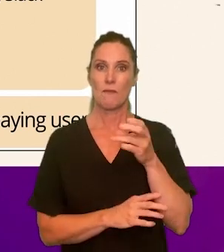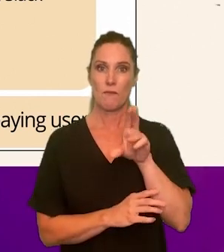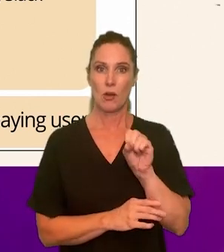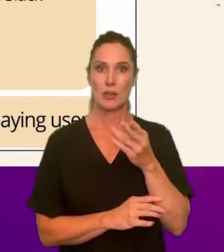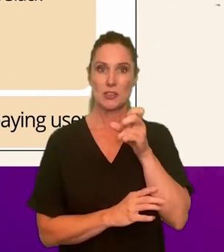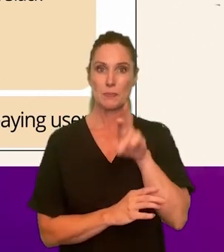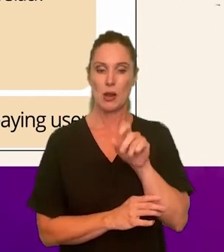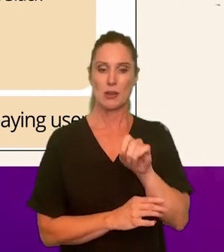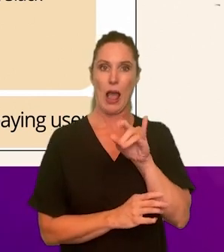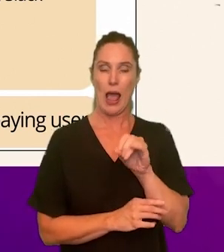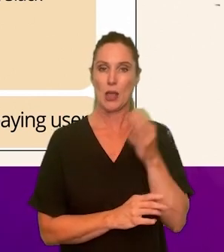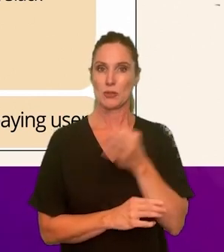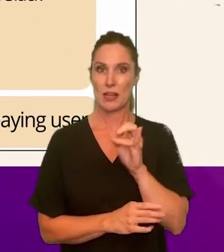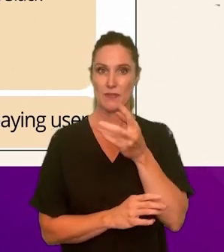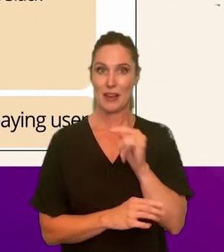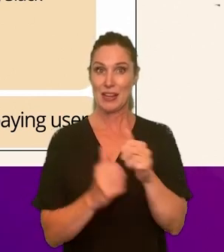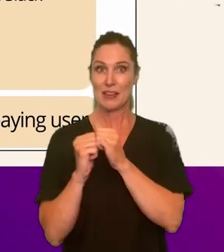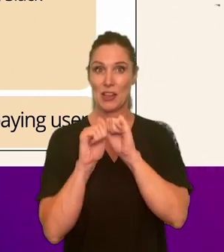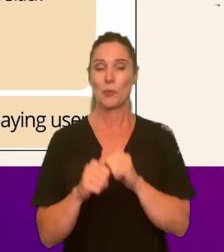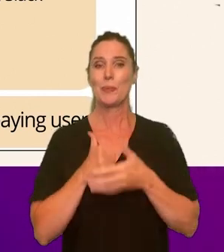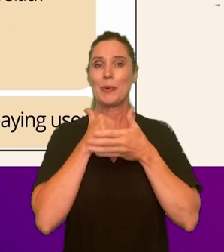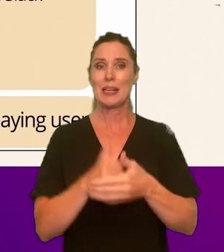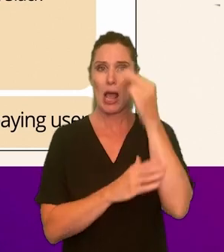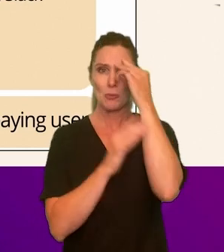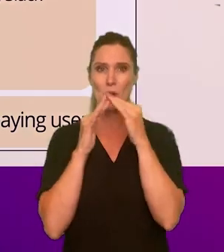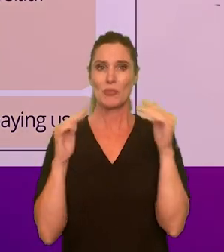Together we can help neurodivergent people thrive in the workplace.